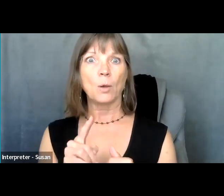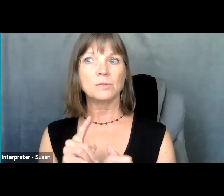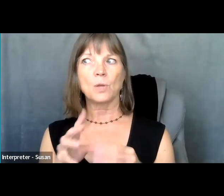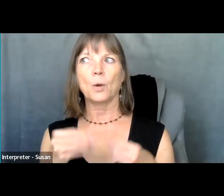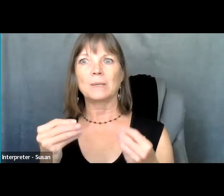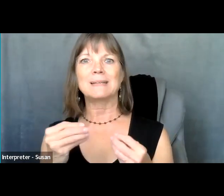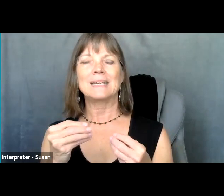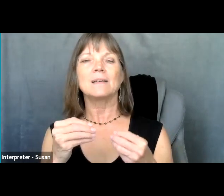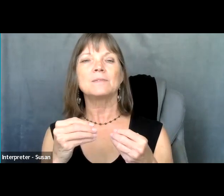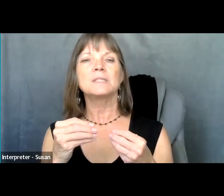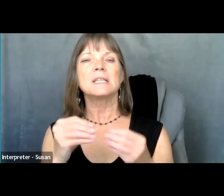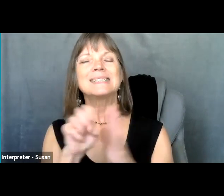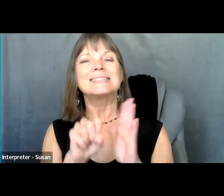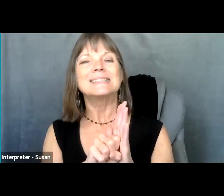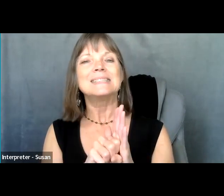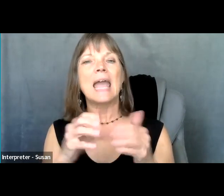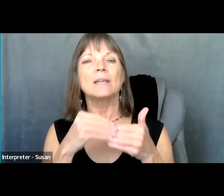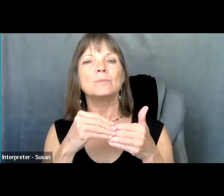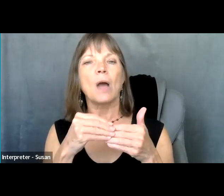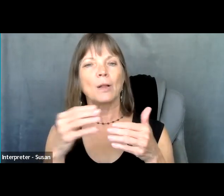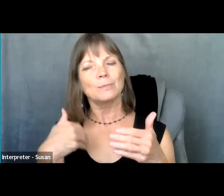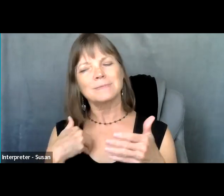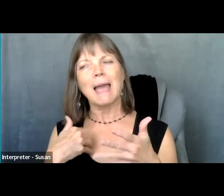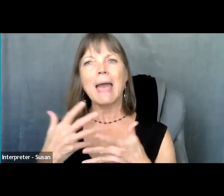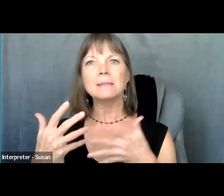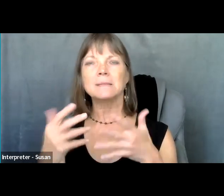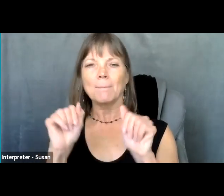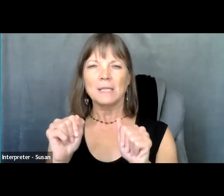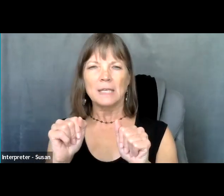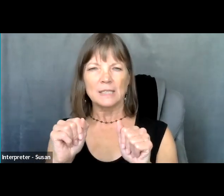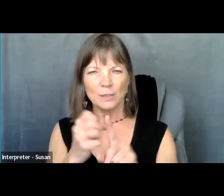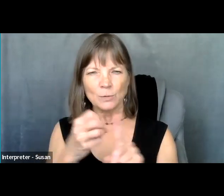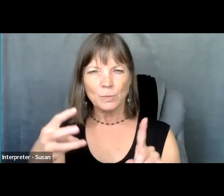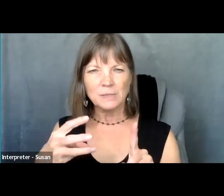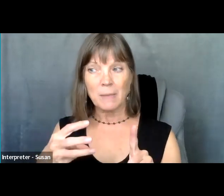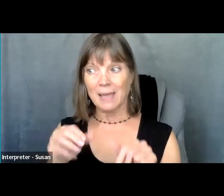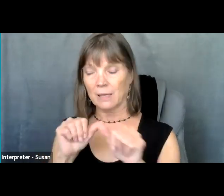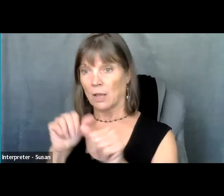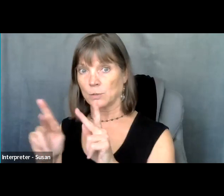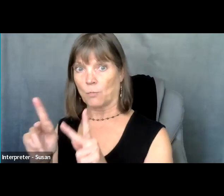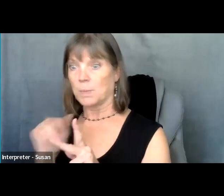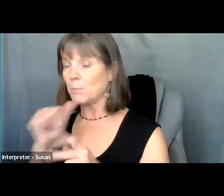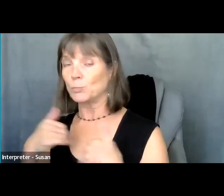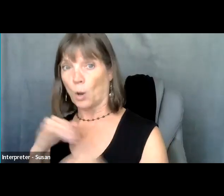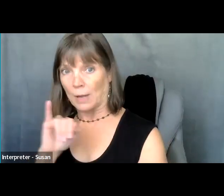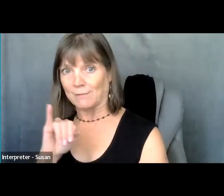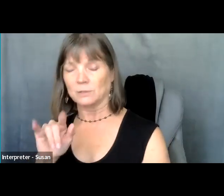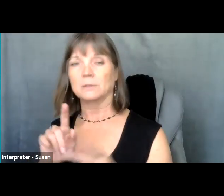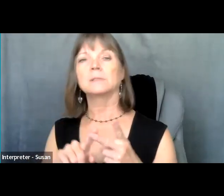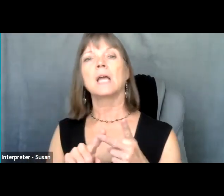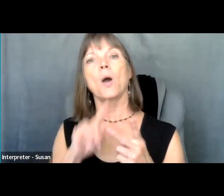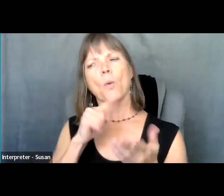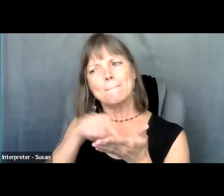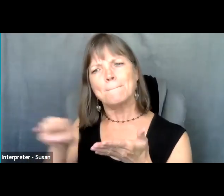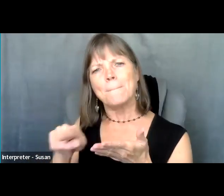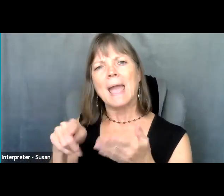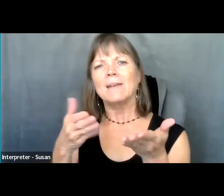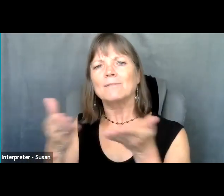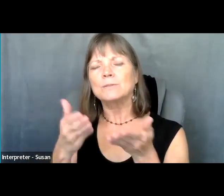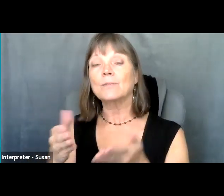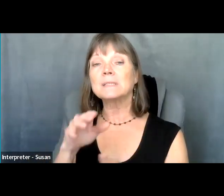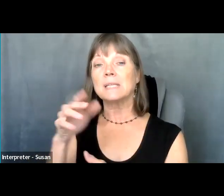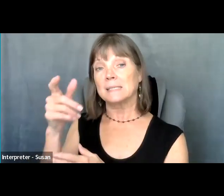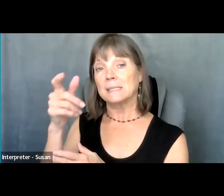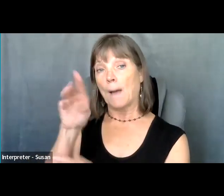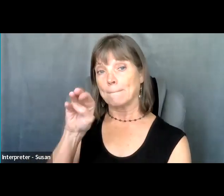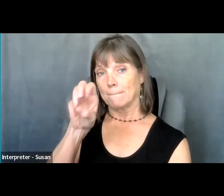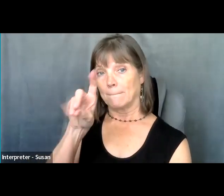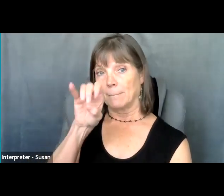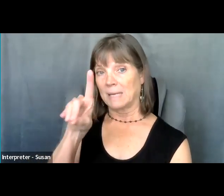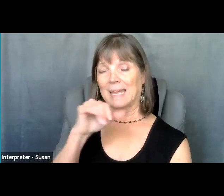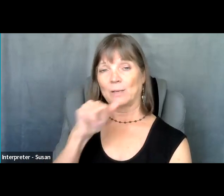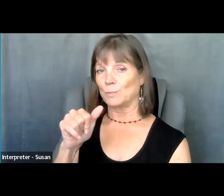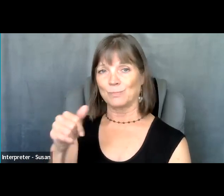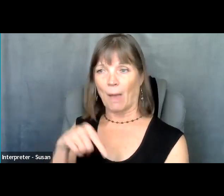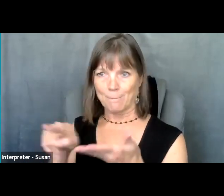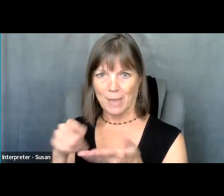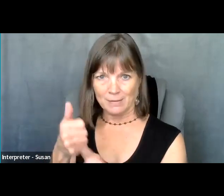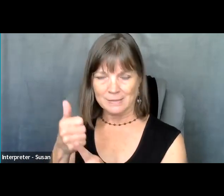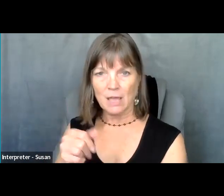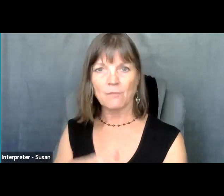Kelly Crosbie (she/her): We will always need state dollars to pay for folks who continue to be uninsured or to pay for services that Medicaid is not able to cover, but as people do move on to Medicaid very exciting.